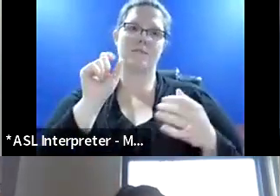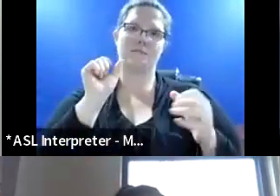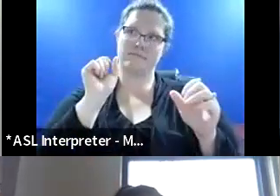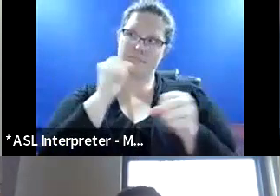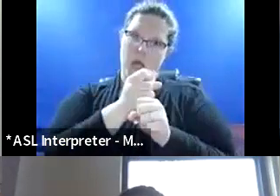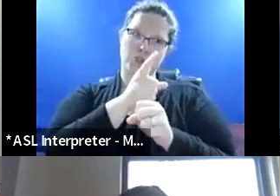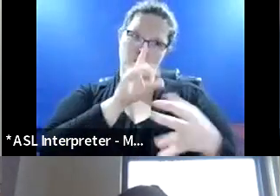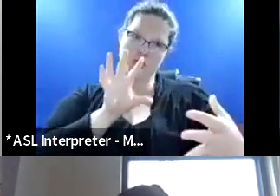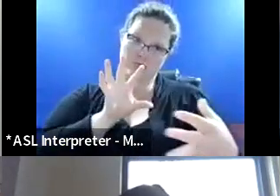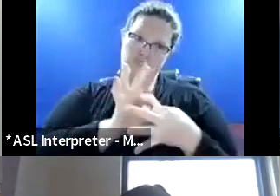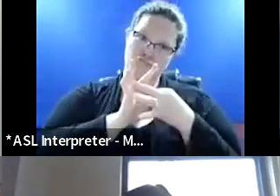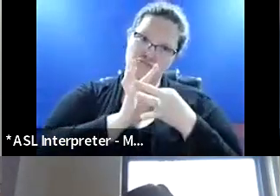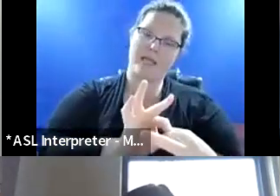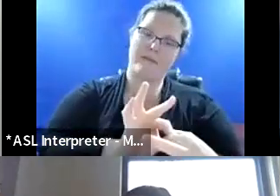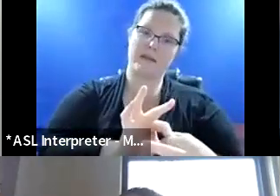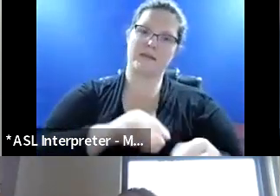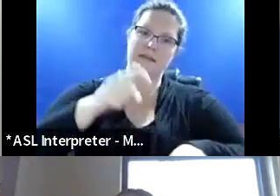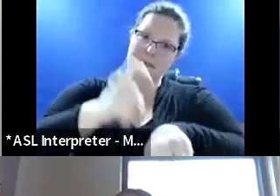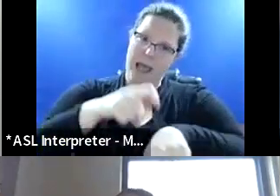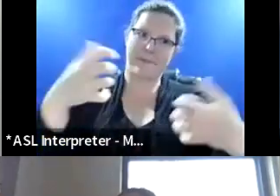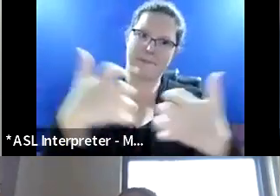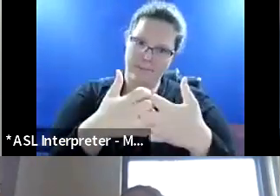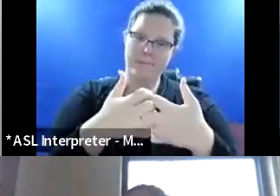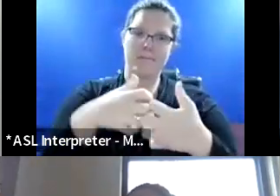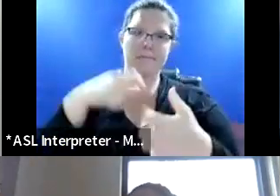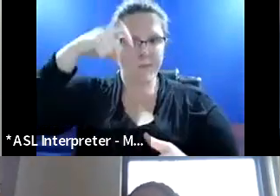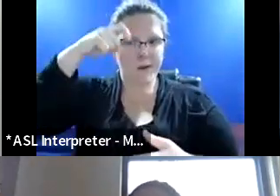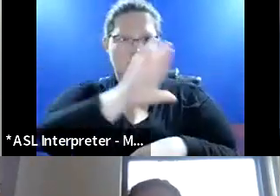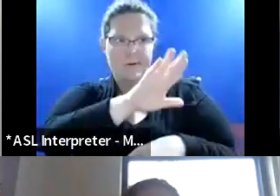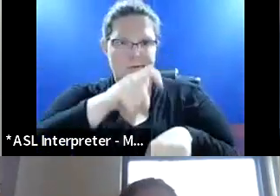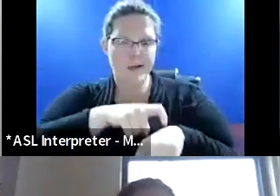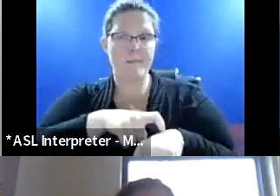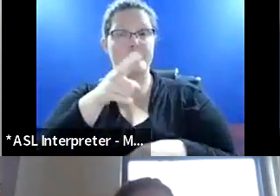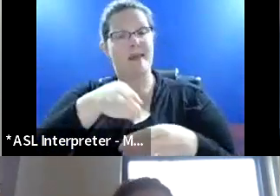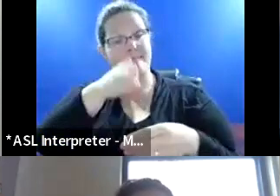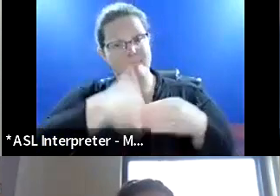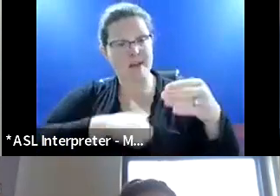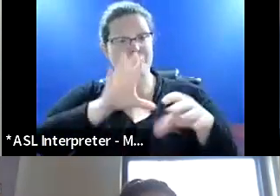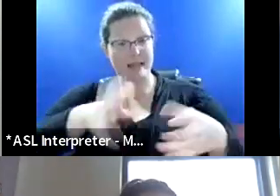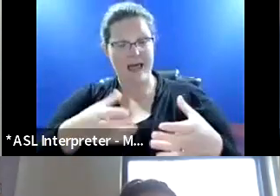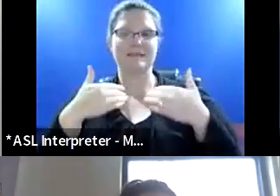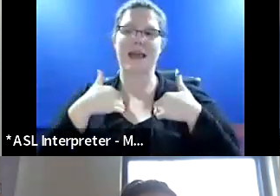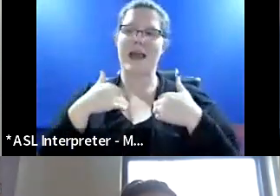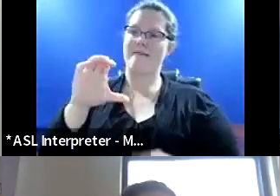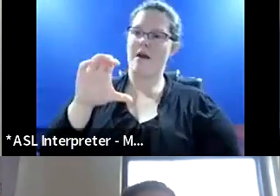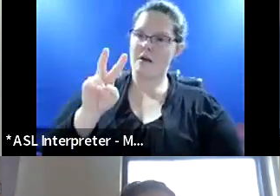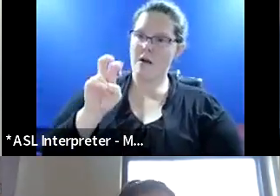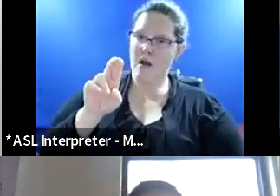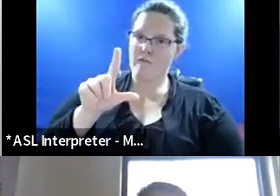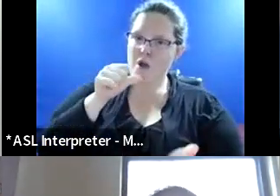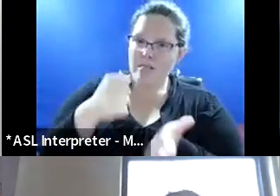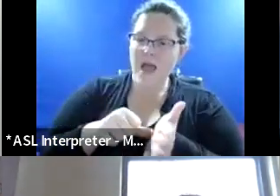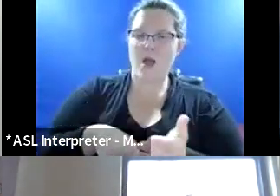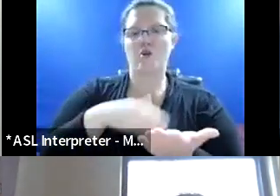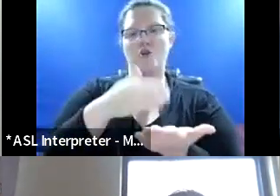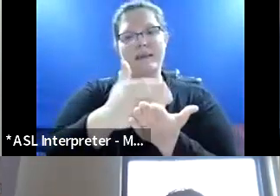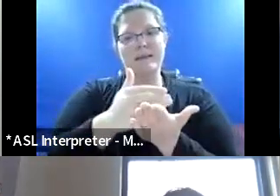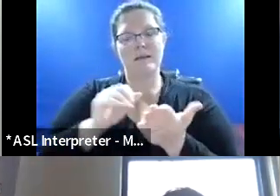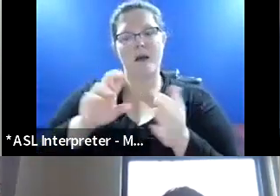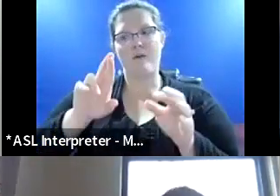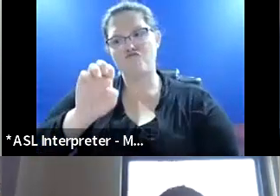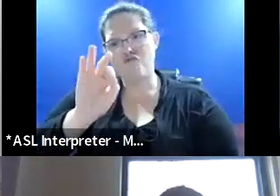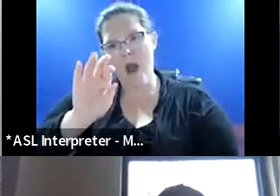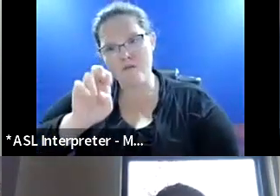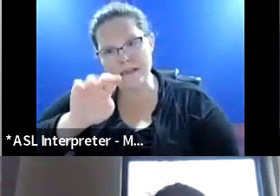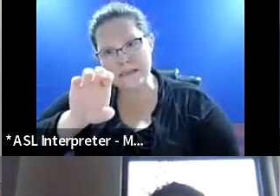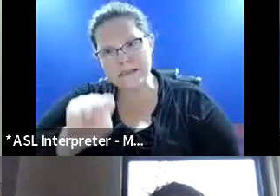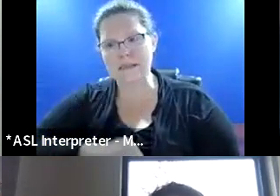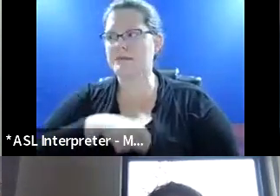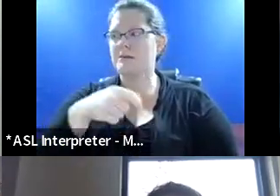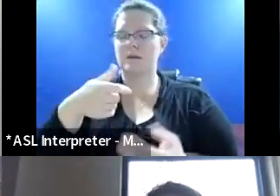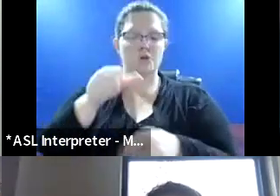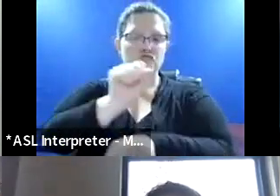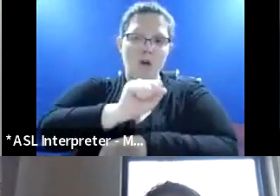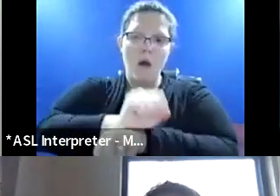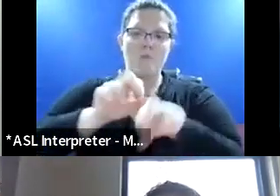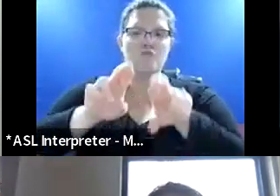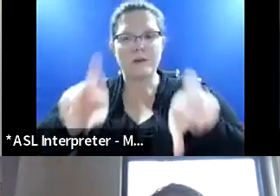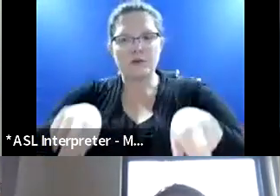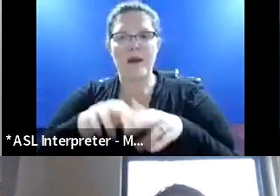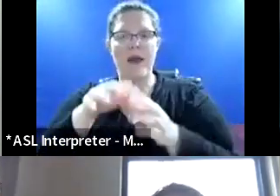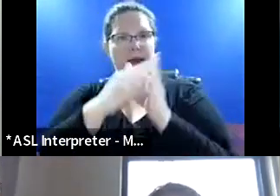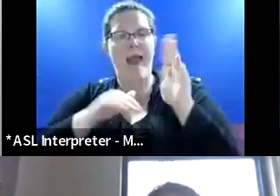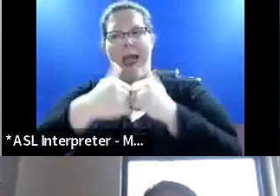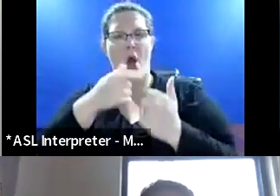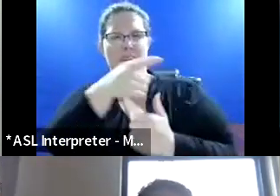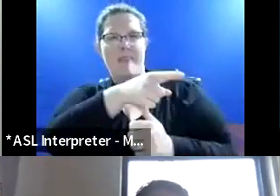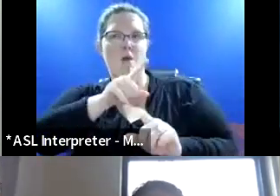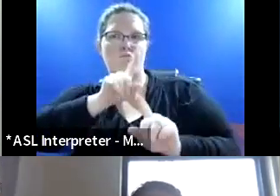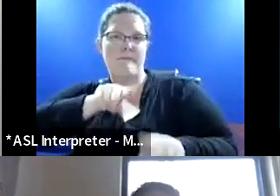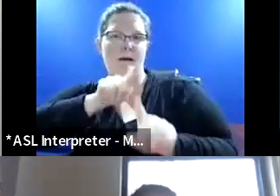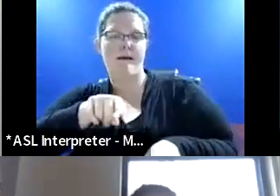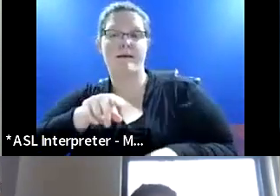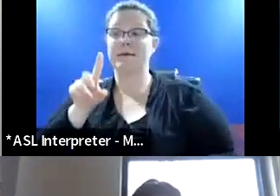WE LIKE TO CALL THEM RETURNING CITIZENS, NOT INMATES AND THE STUDENTS ALL HAD TO HAVE A RELEASE DATE WITHIN 12 MONTHS SO THAT WE WOULDN'T BE TEACHING THIS THREE YEARS BEFORE THEY GET RELEASED.